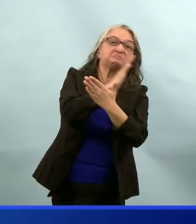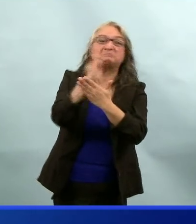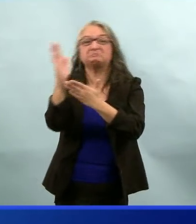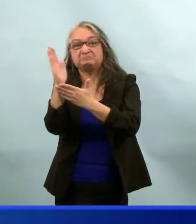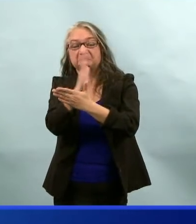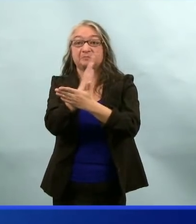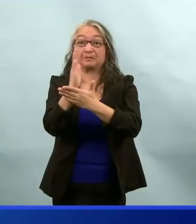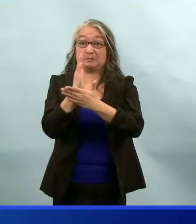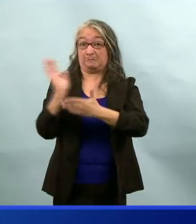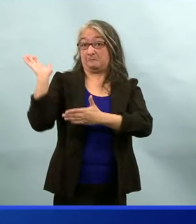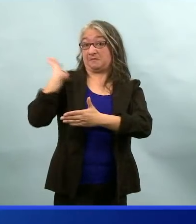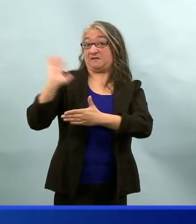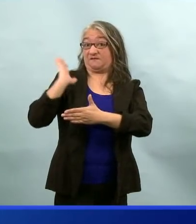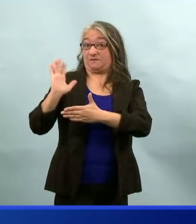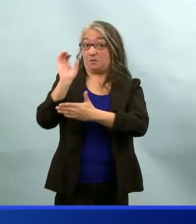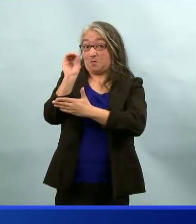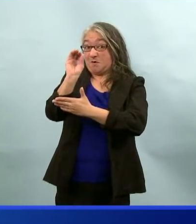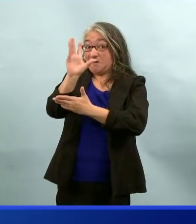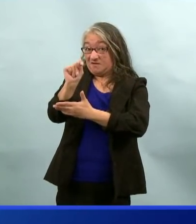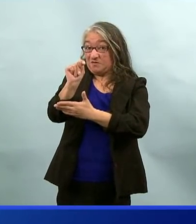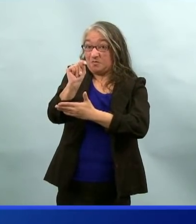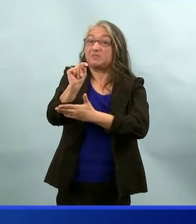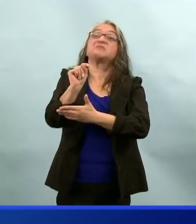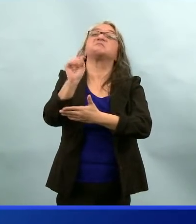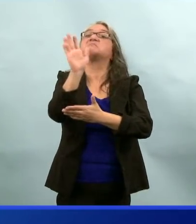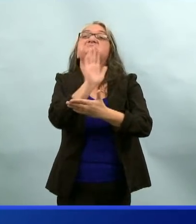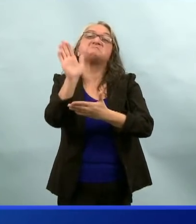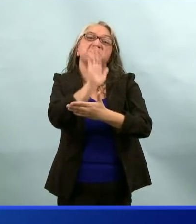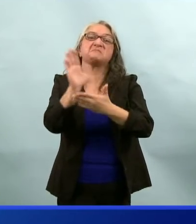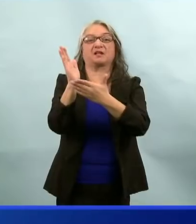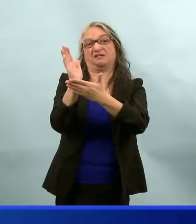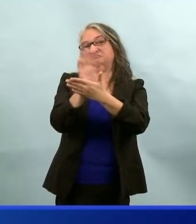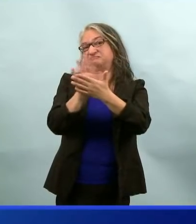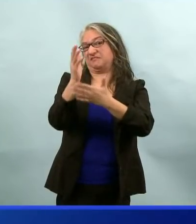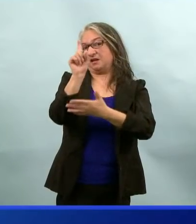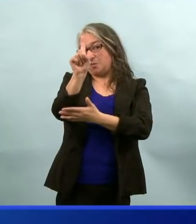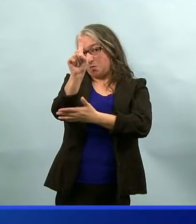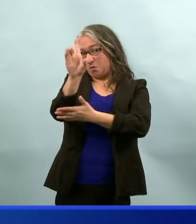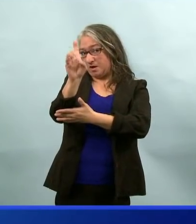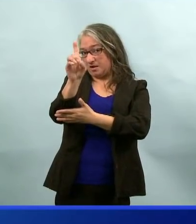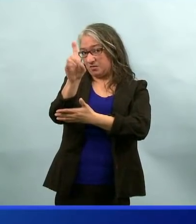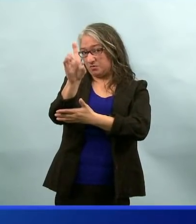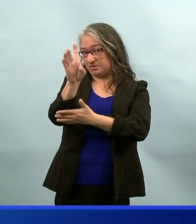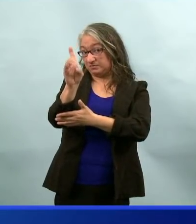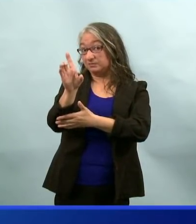about 100 cases per day so we did anticipate an increase in cases you could in some ways say we're